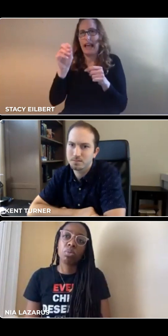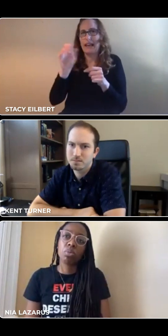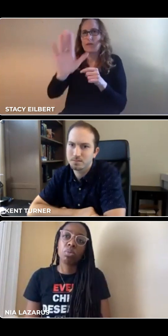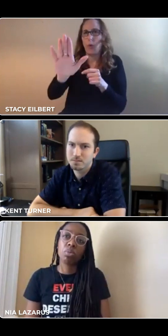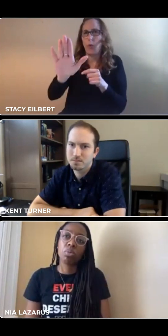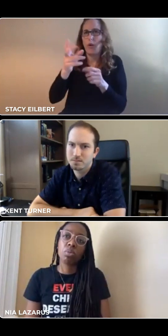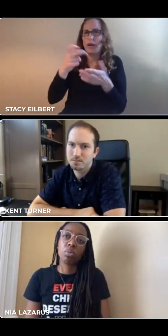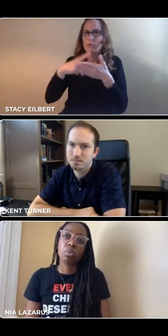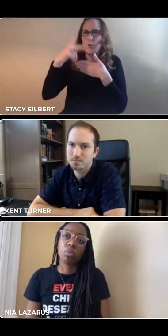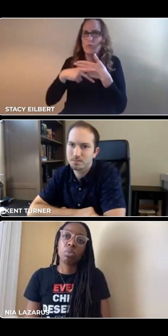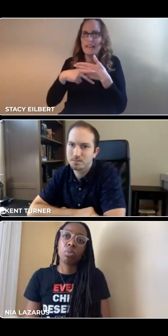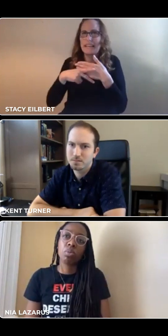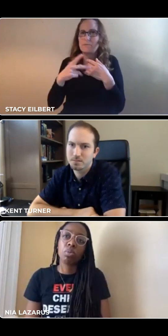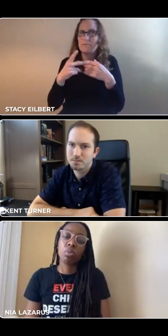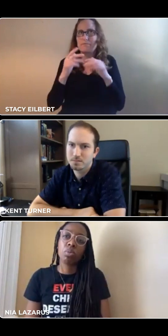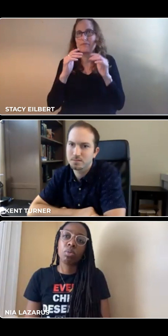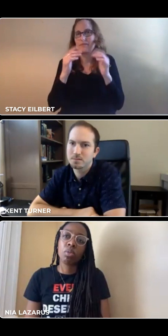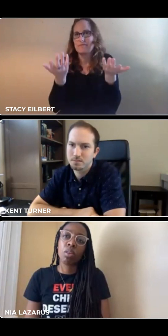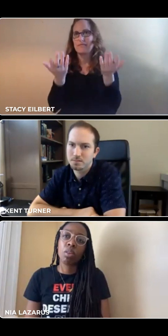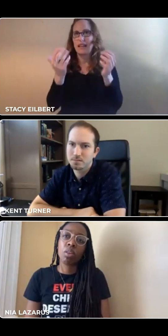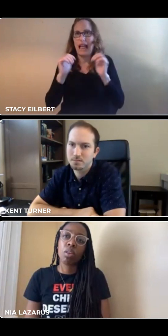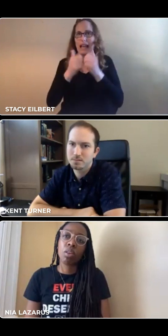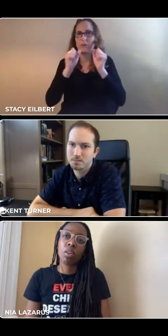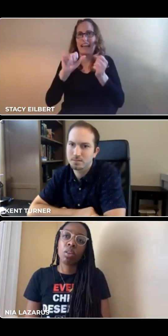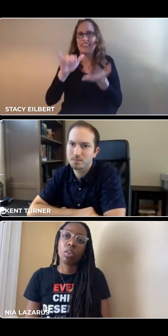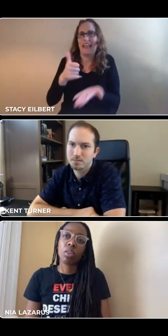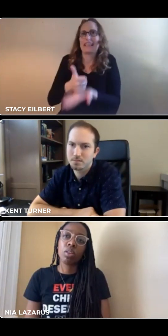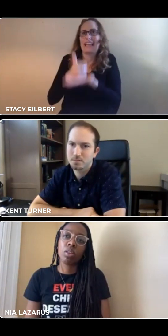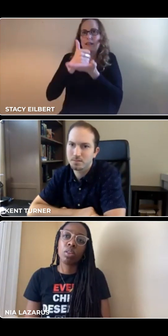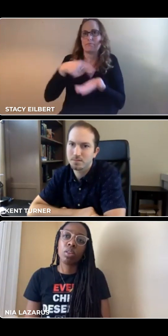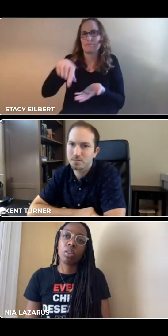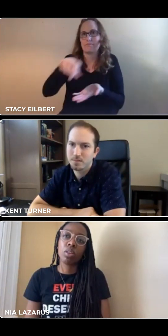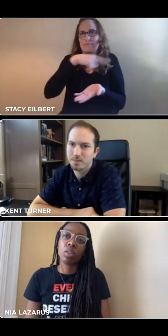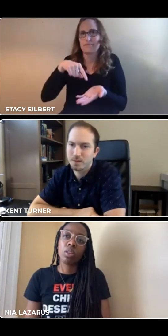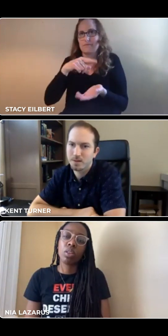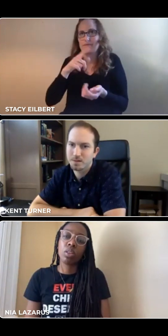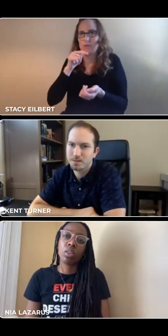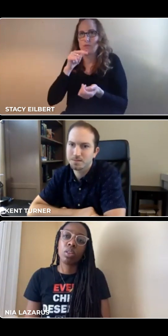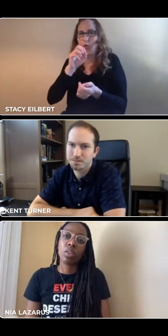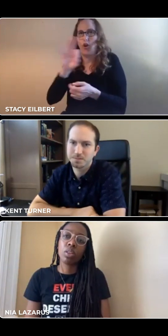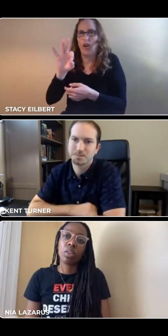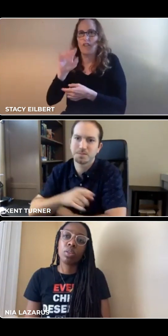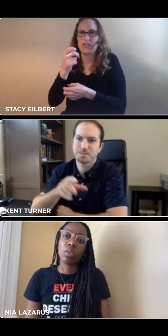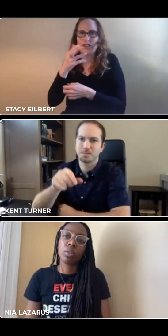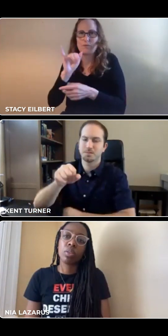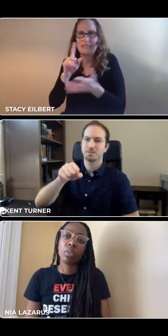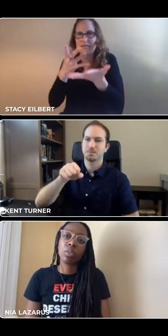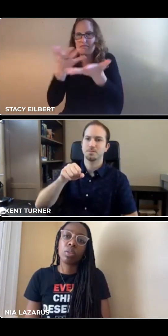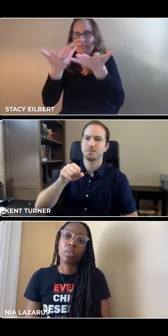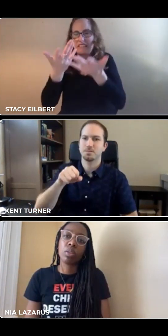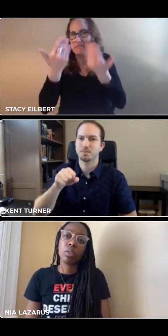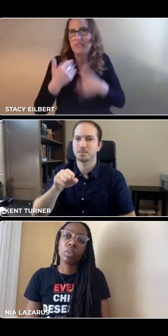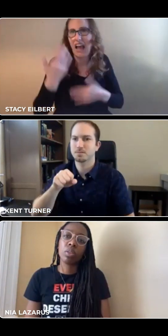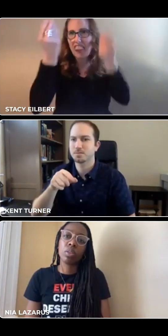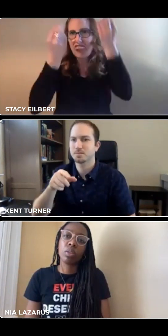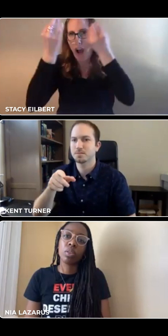I think, really, that ties into, Kent, your program. How can that help students who are